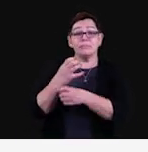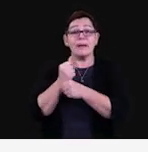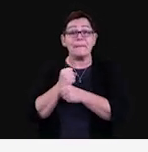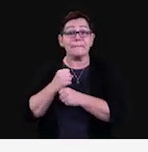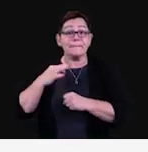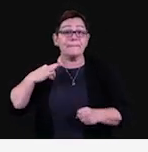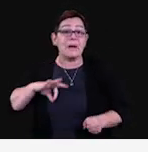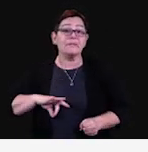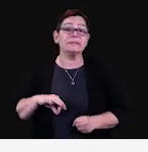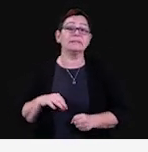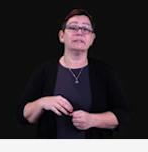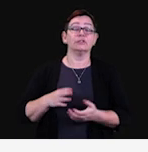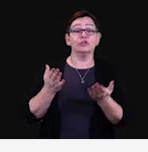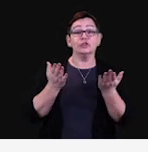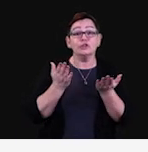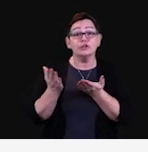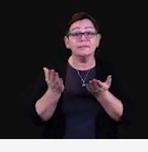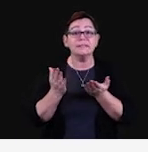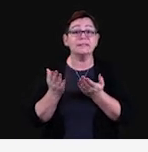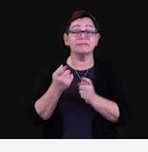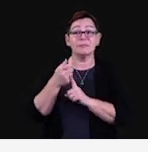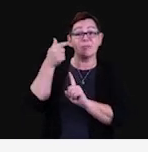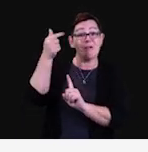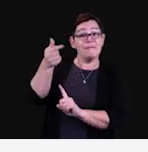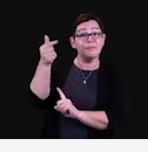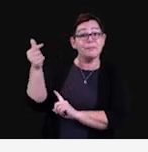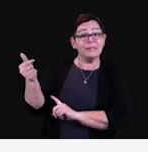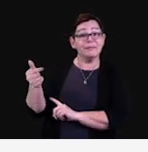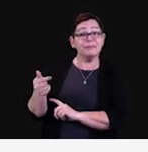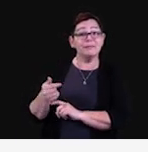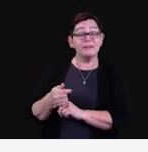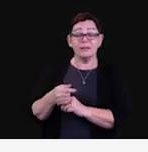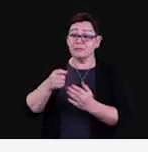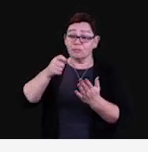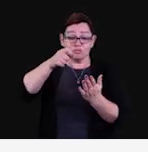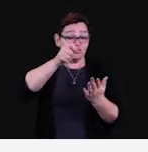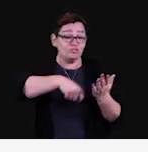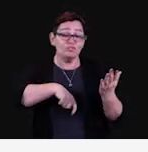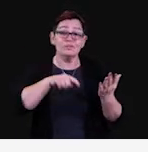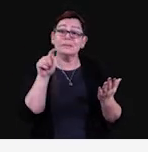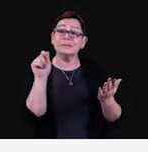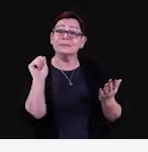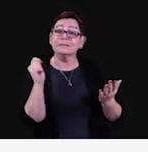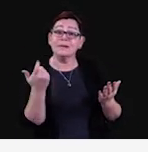and do your taxes, you need a social insurance number, also called a SIN.